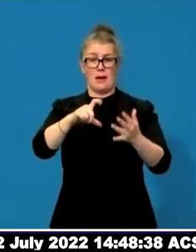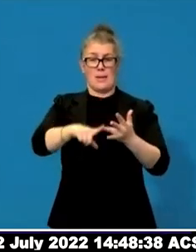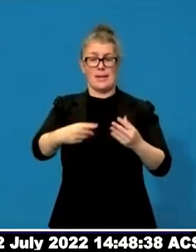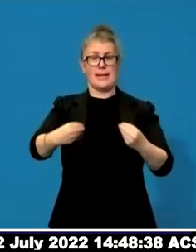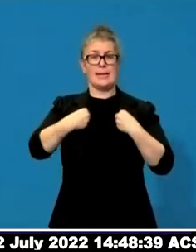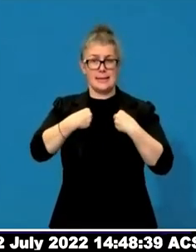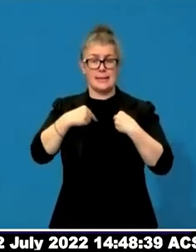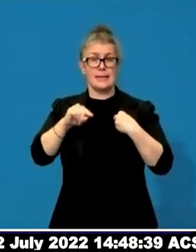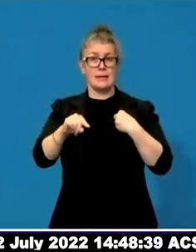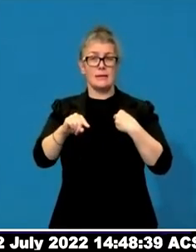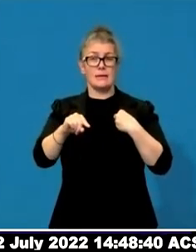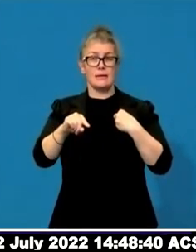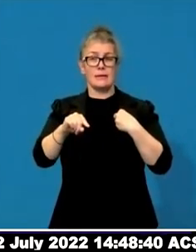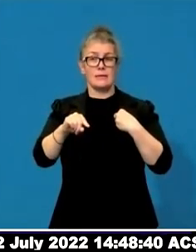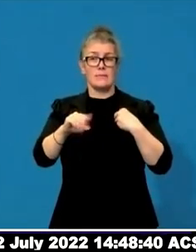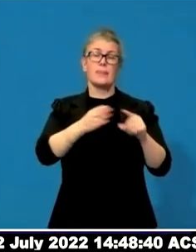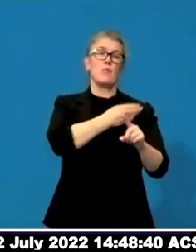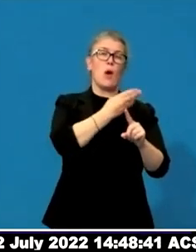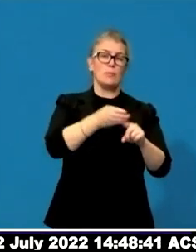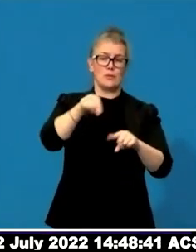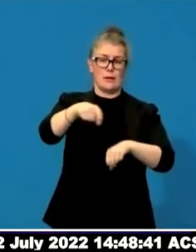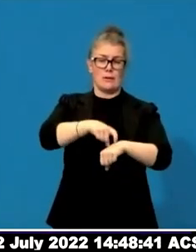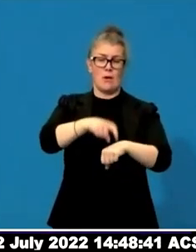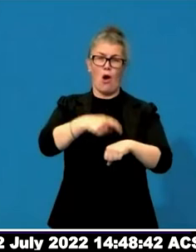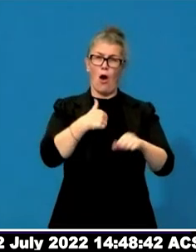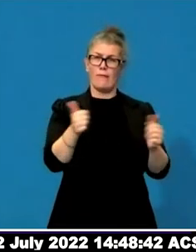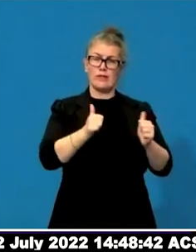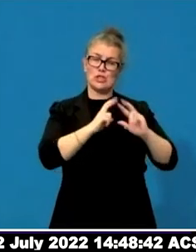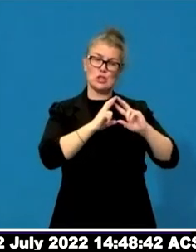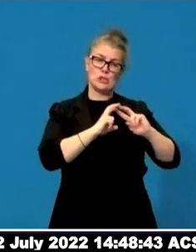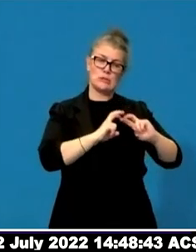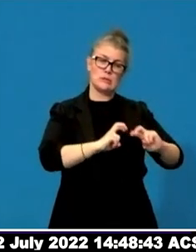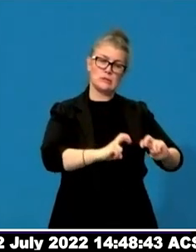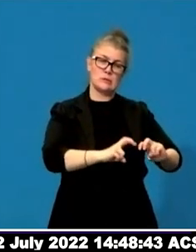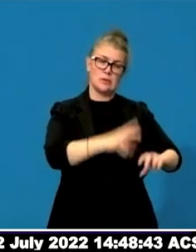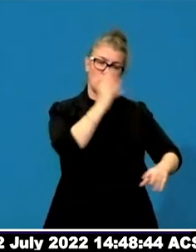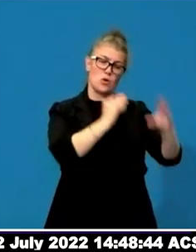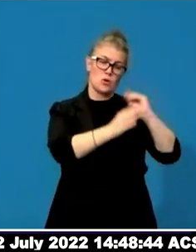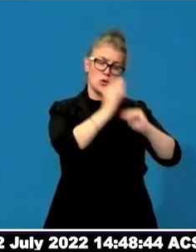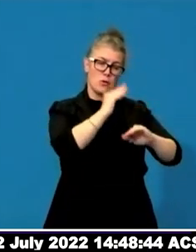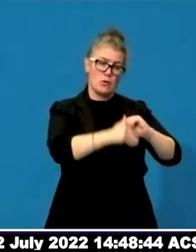sorry, I had done enough research, learnt enough about the system,